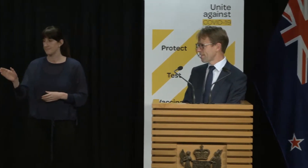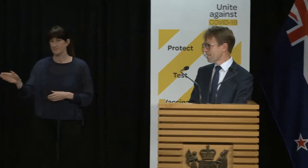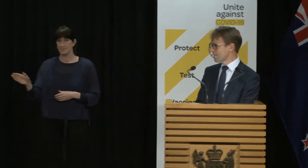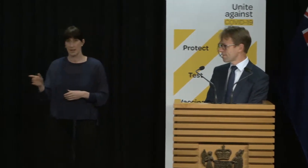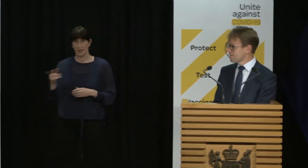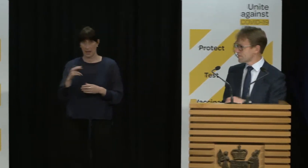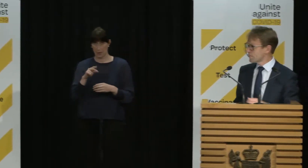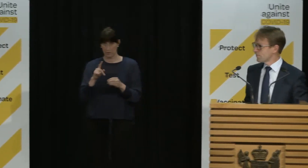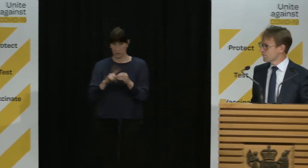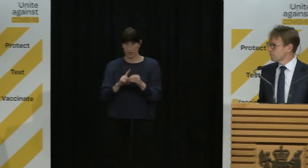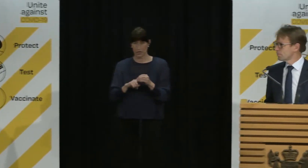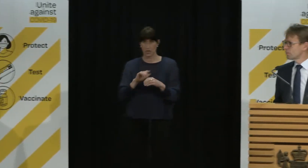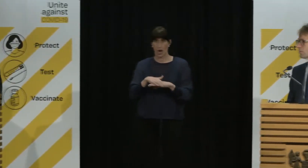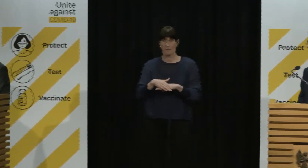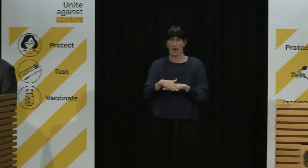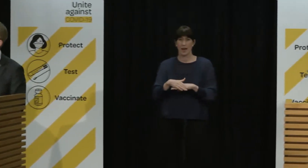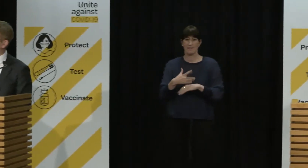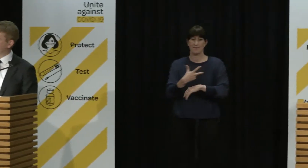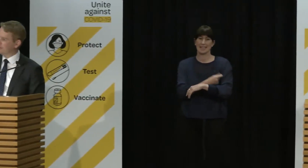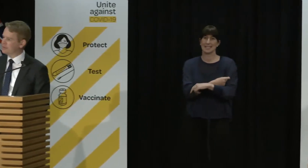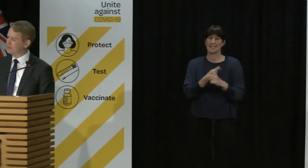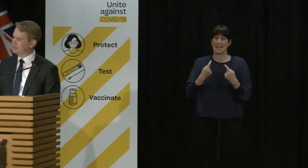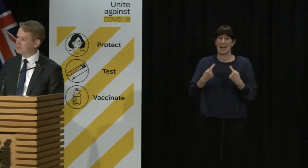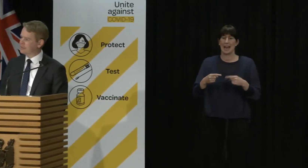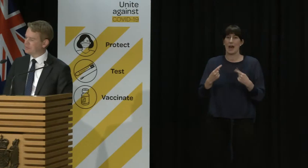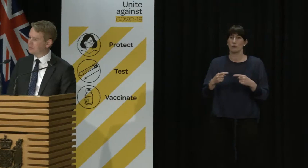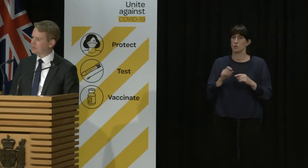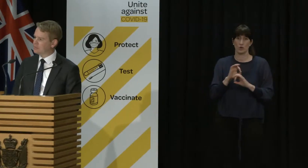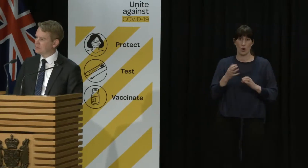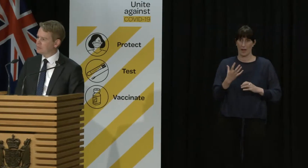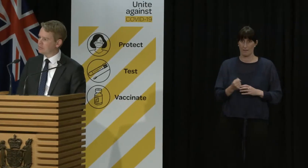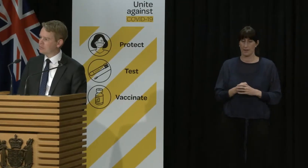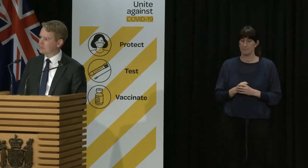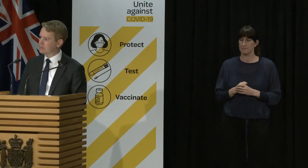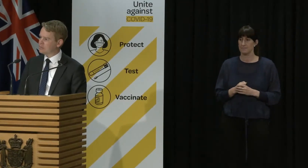So the feeling is that that is well contained. On exemptions, I've got a